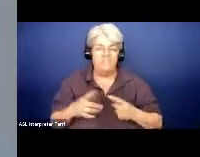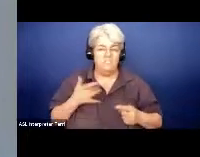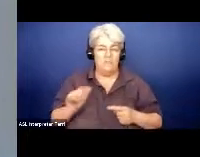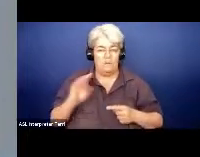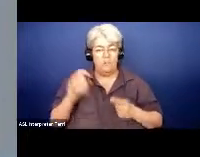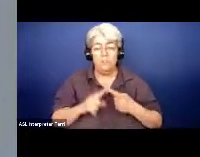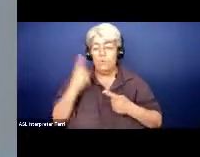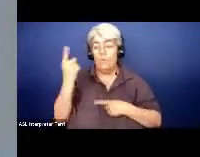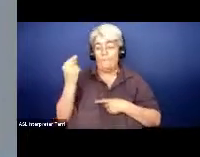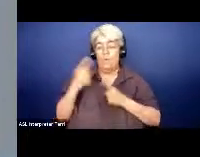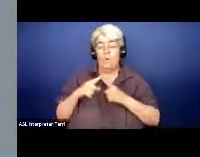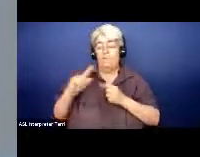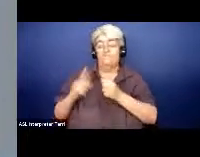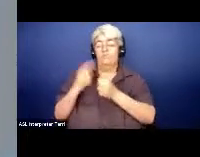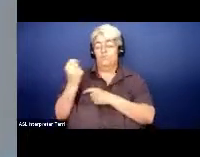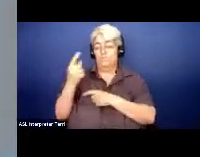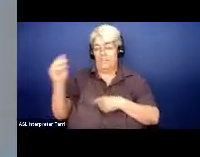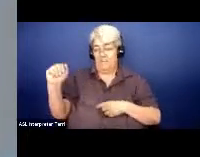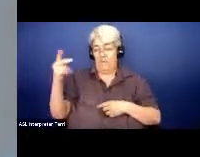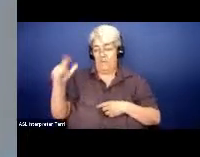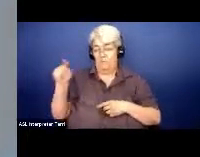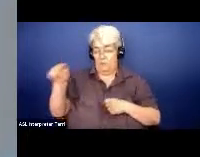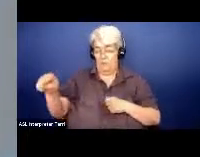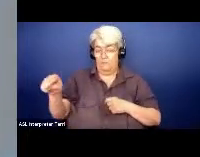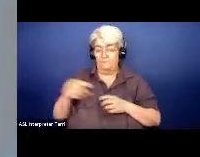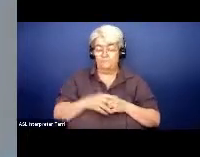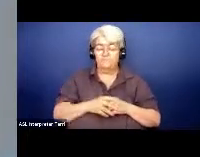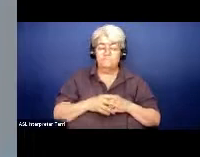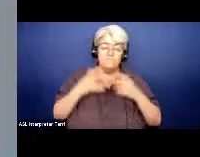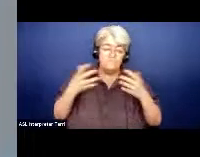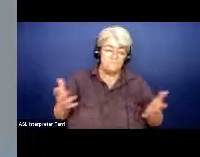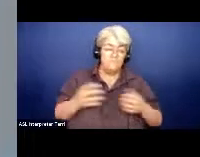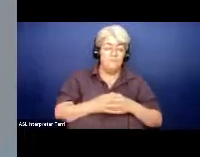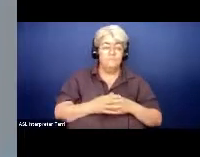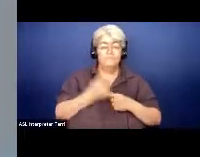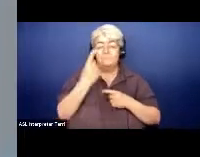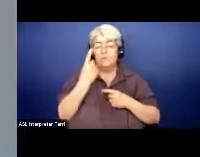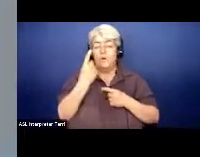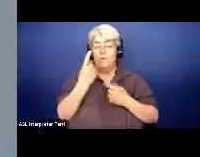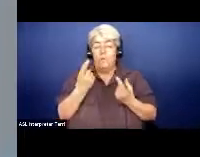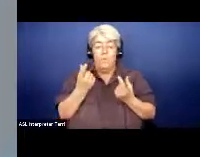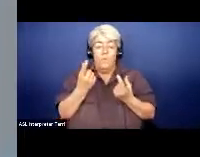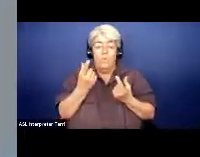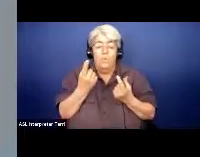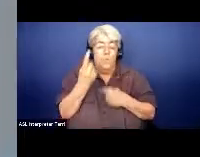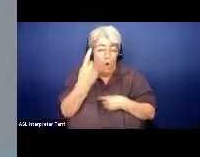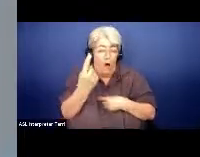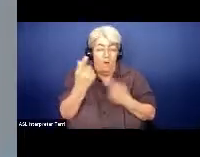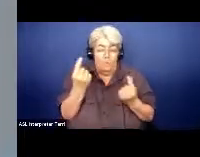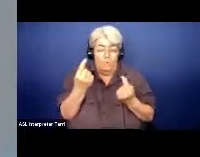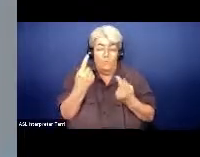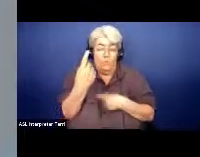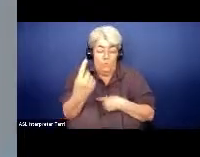first Tuesday in April. One of the ways we're doing these this year is the TBI Tuesday sessions